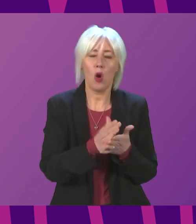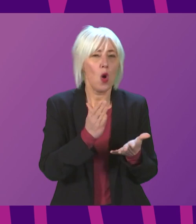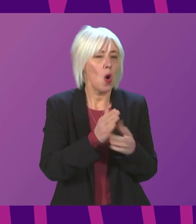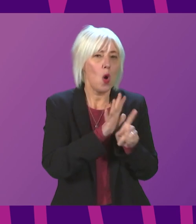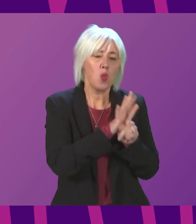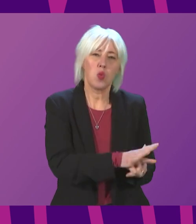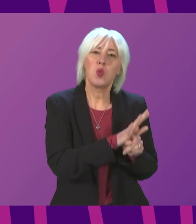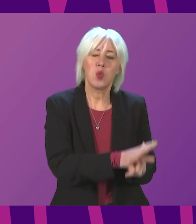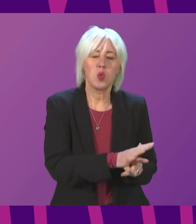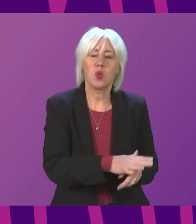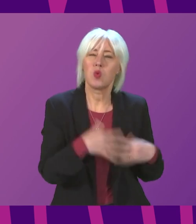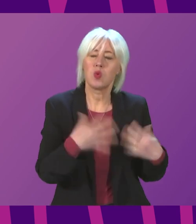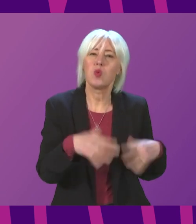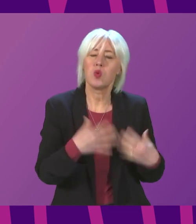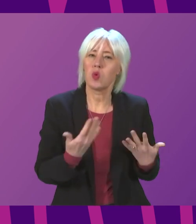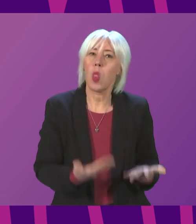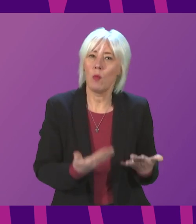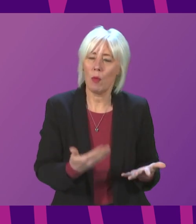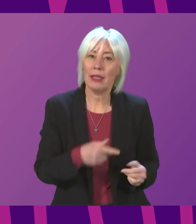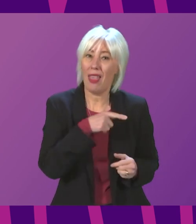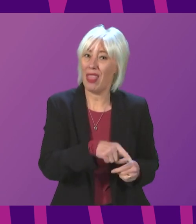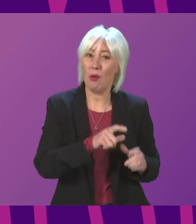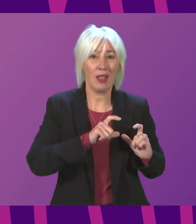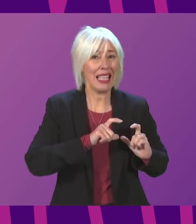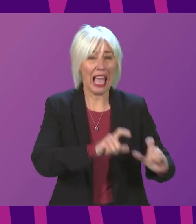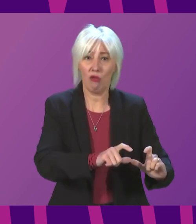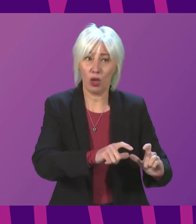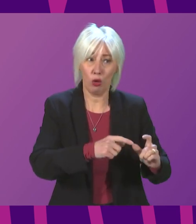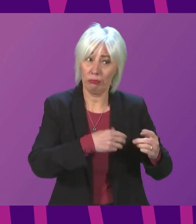increasing pressure, which is likely to remain the case for the foreseeable future as we